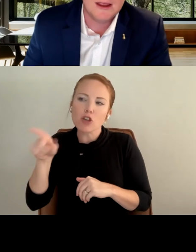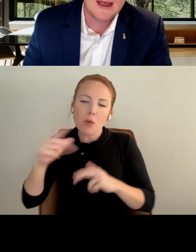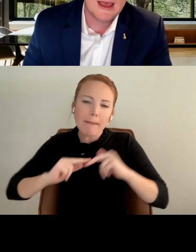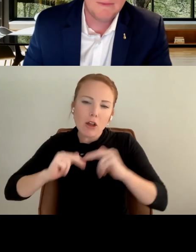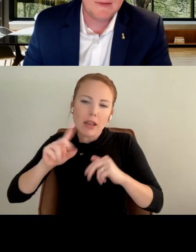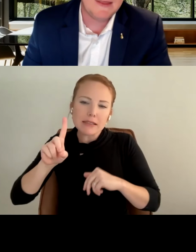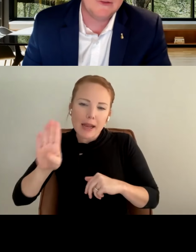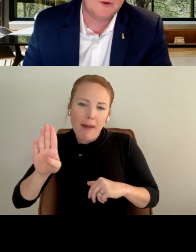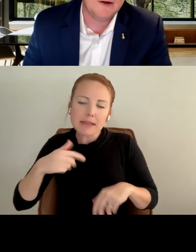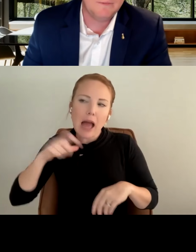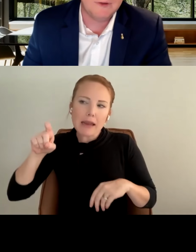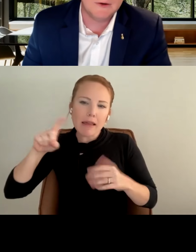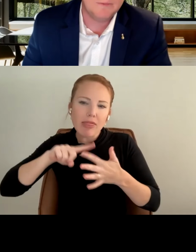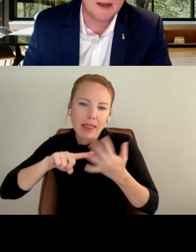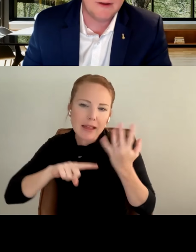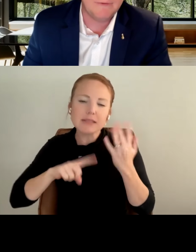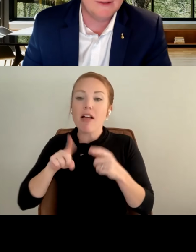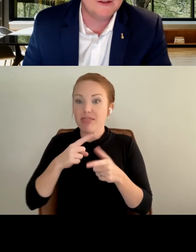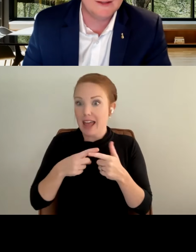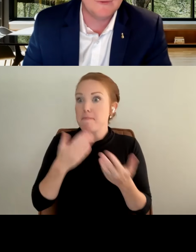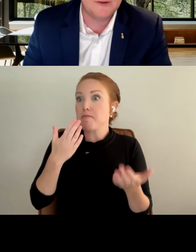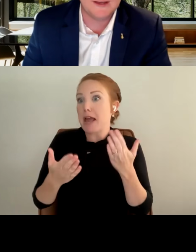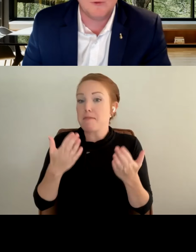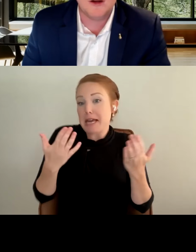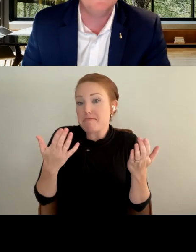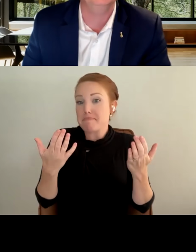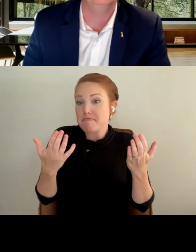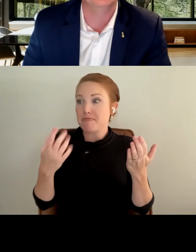and maybe that's where, you know, kind of on a fancier level, we say we're going to use,